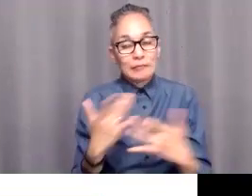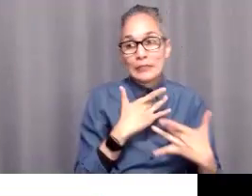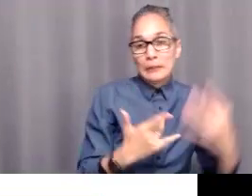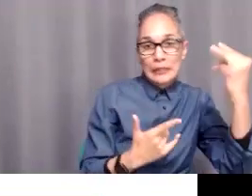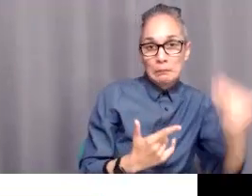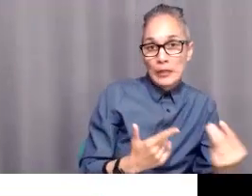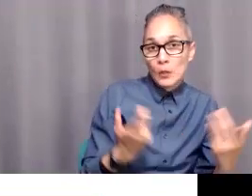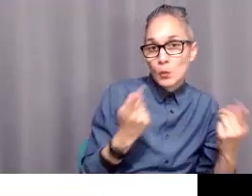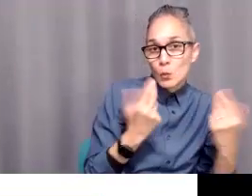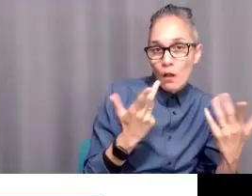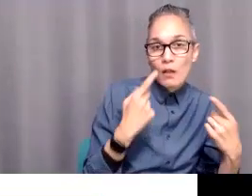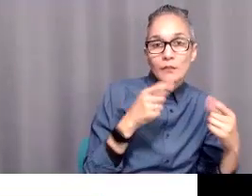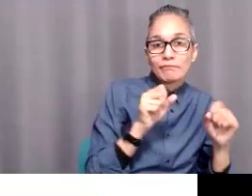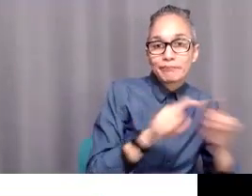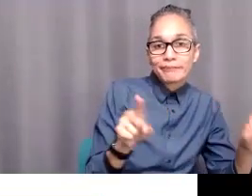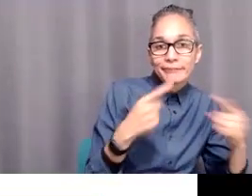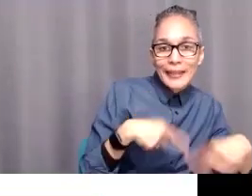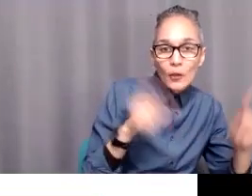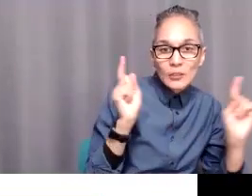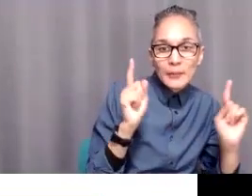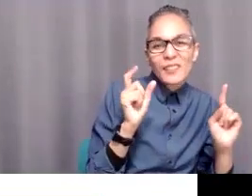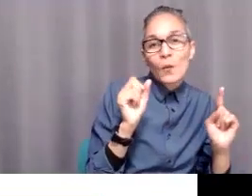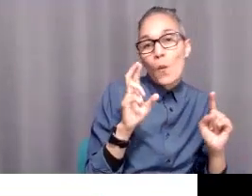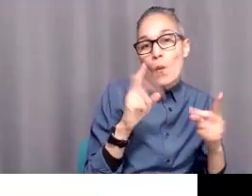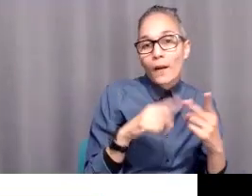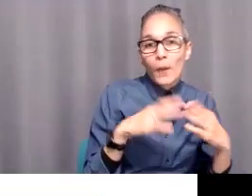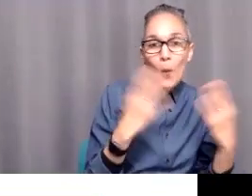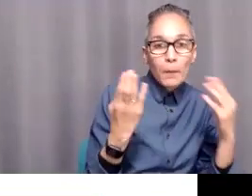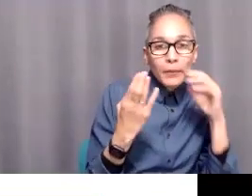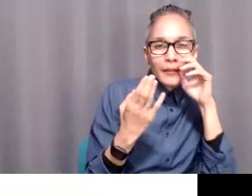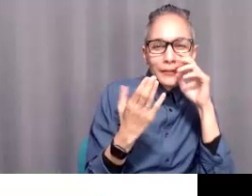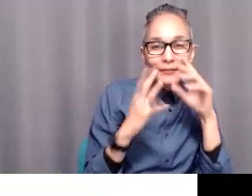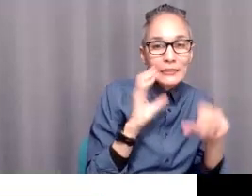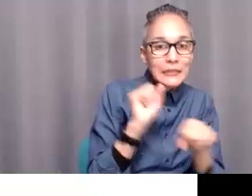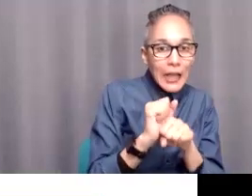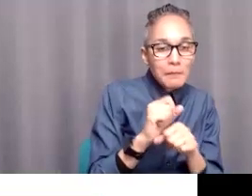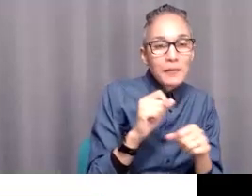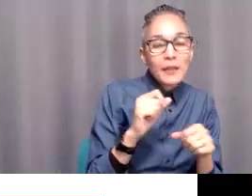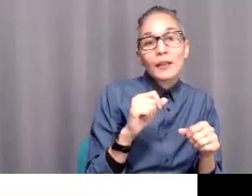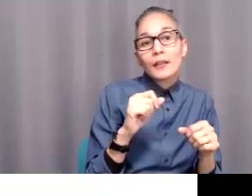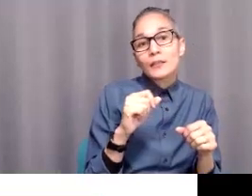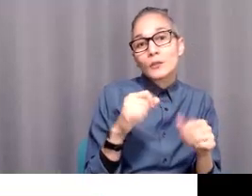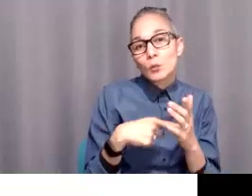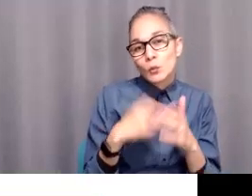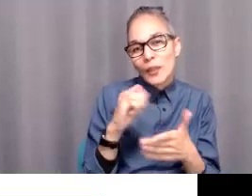I send an announcement or I open announcement or I open assignments that are due Wednesday or Friday.